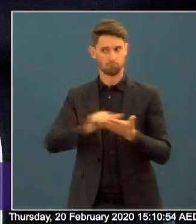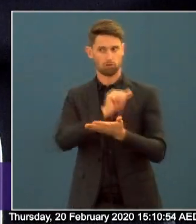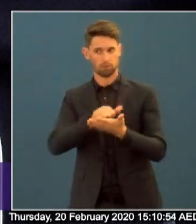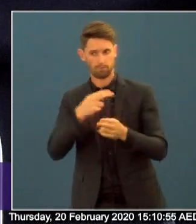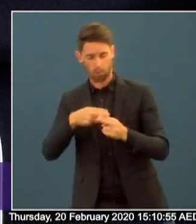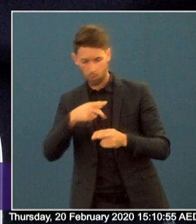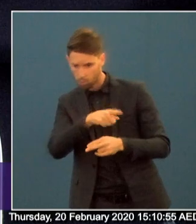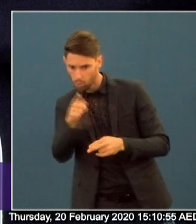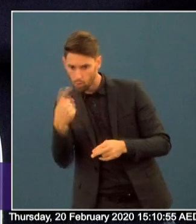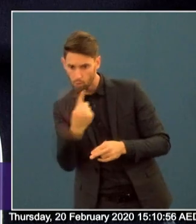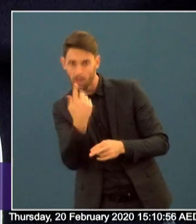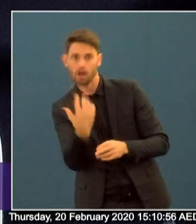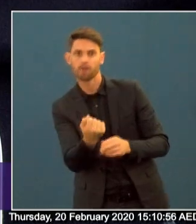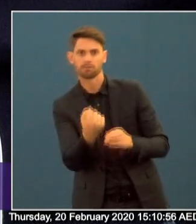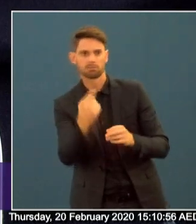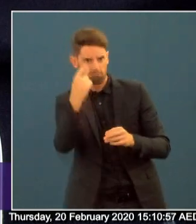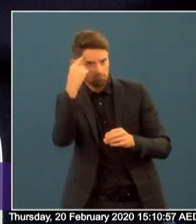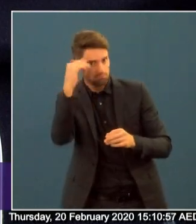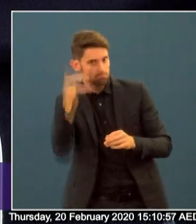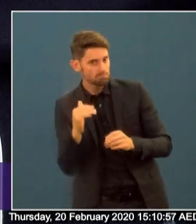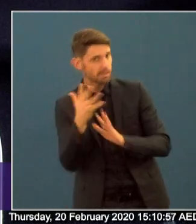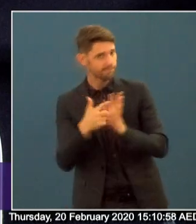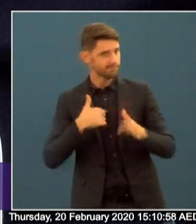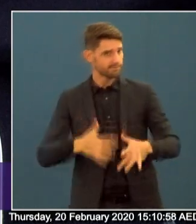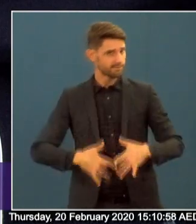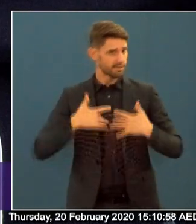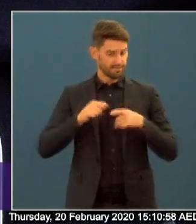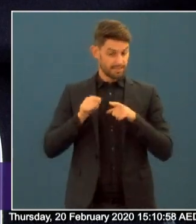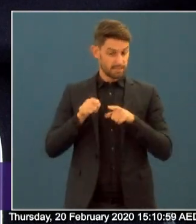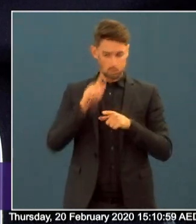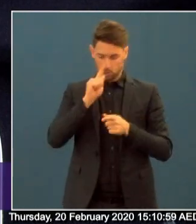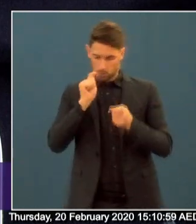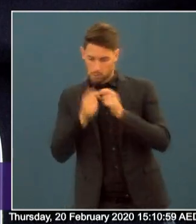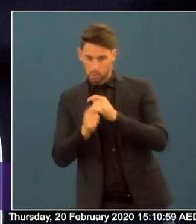So that's a useful mechanism that could be tailored to the needs of people with intellectual disability.